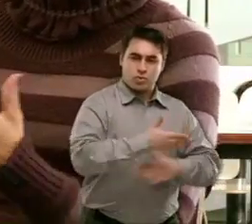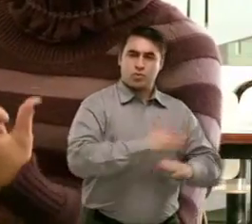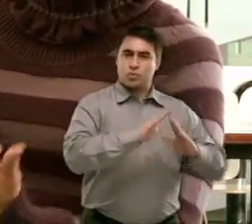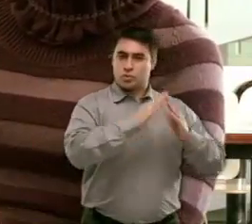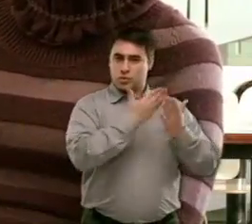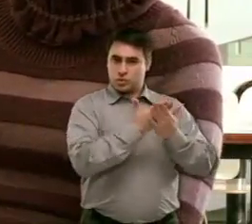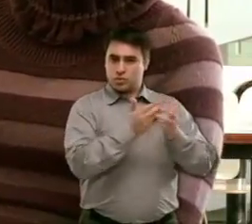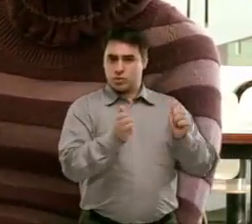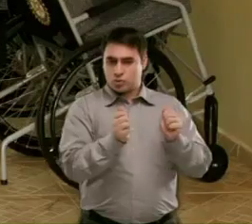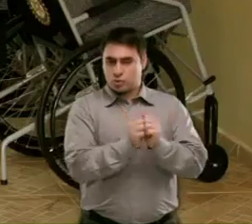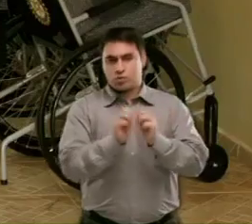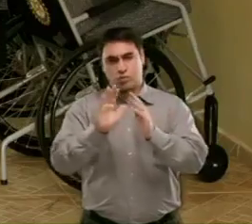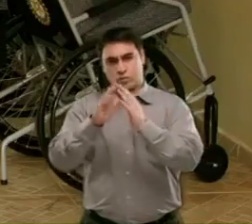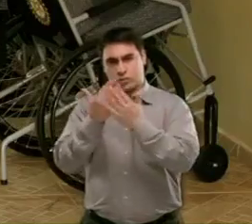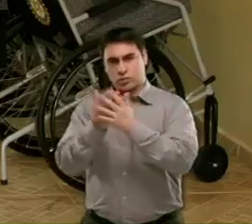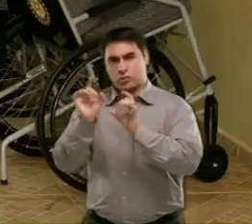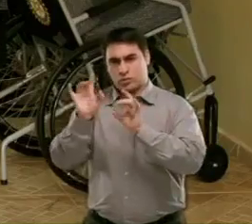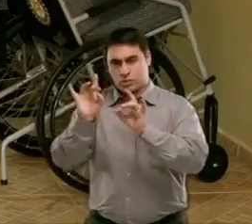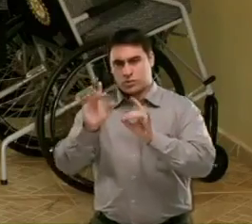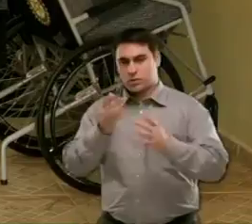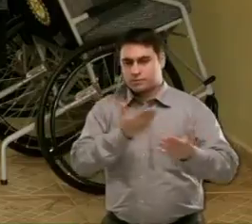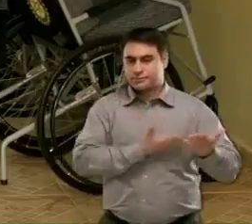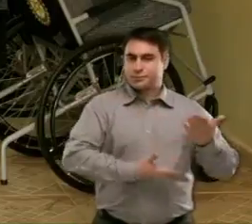And I think these exchanges have been and will be supporting us and helping also, I believe